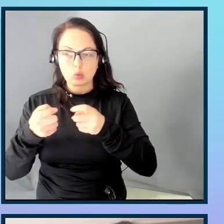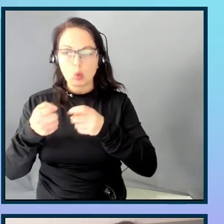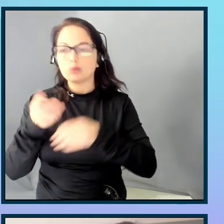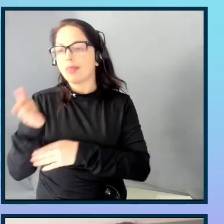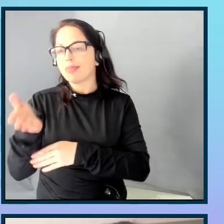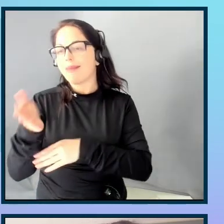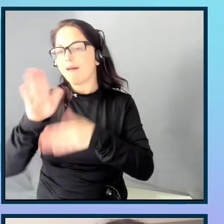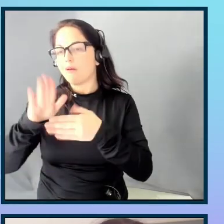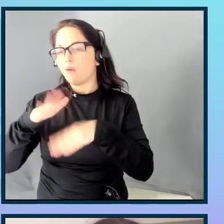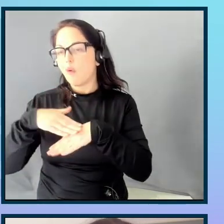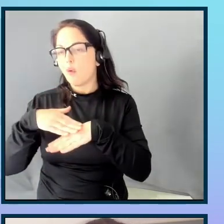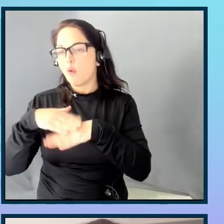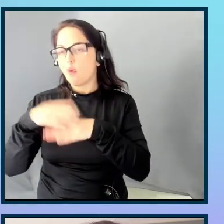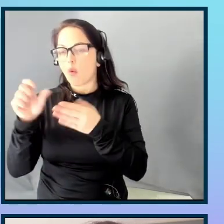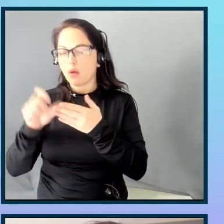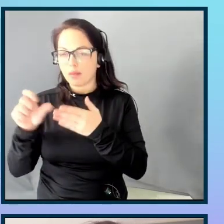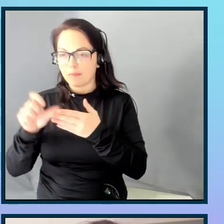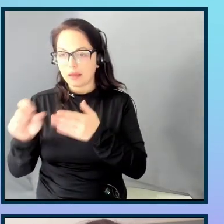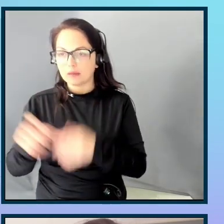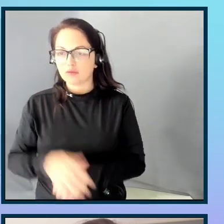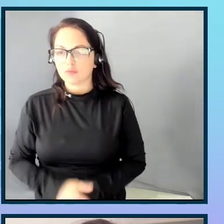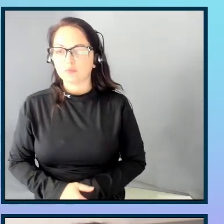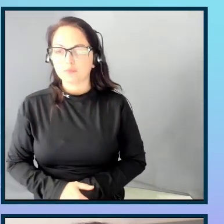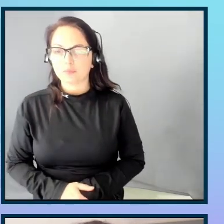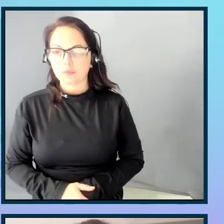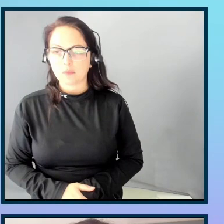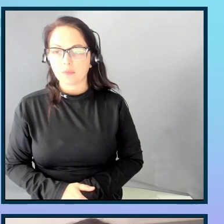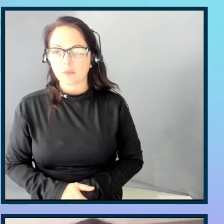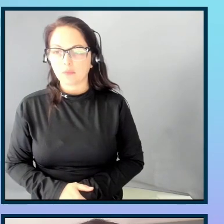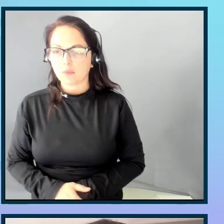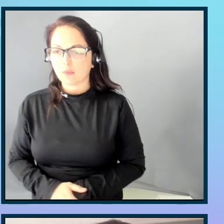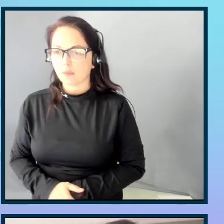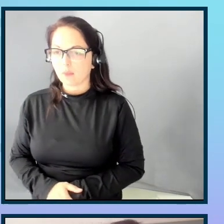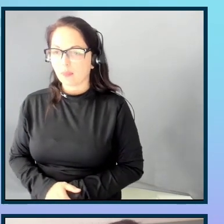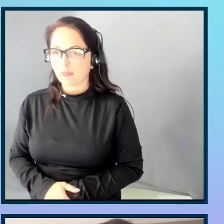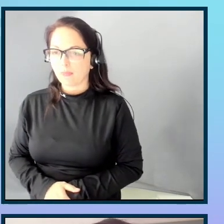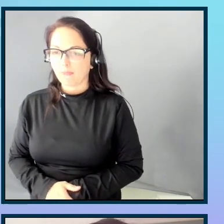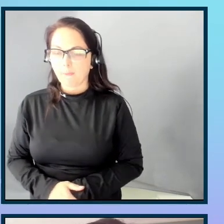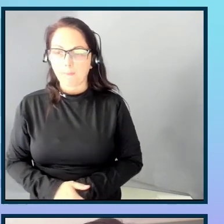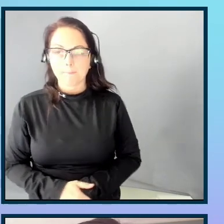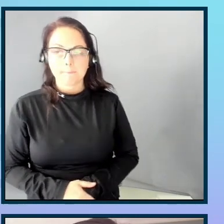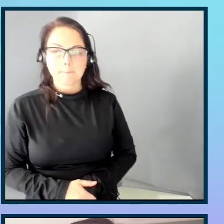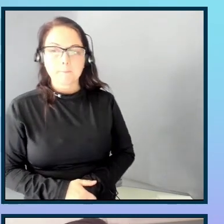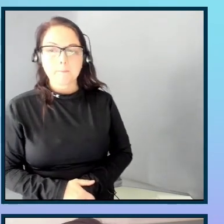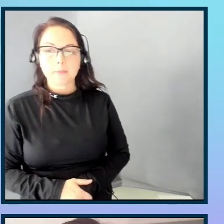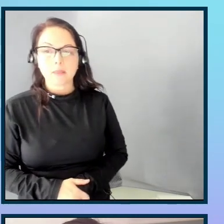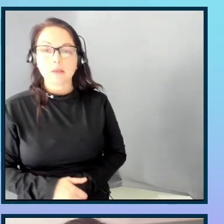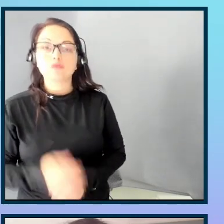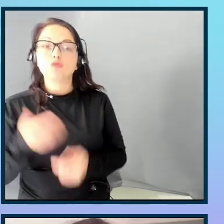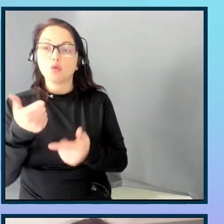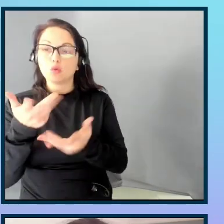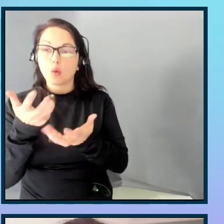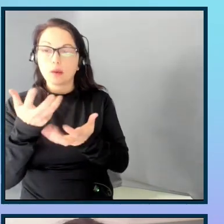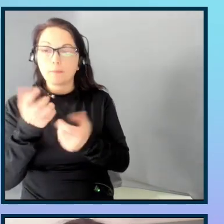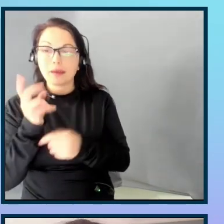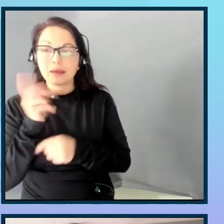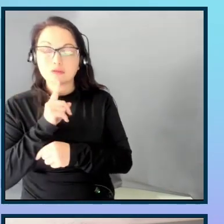So you want some kind of visual cue that there's a hidden control available at that point in user interface so that people can find it.